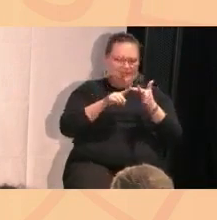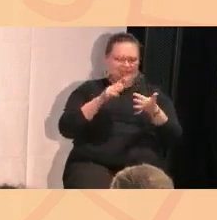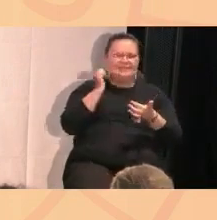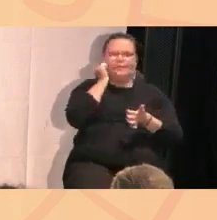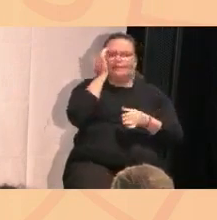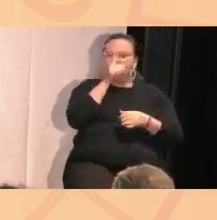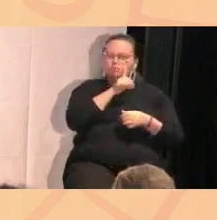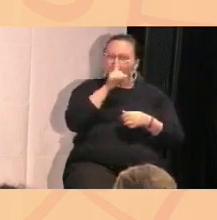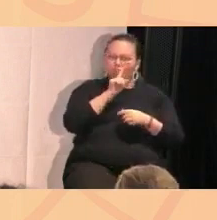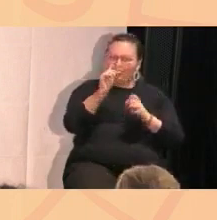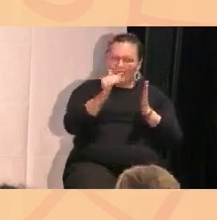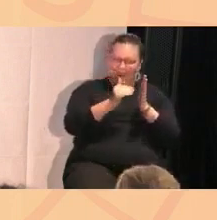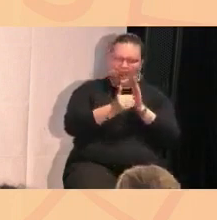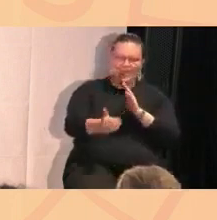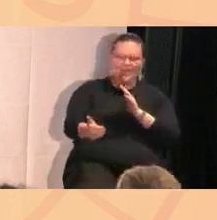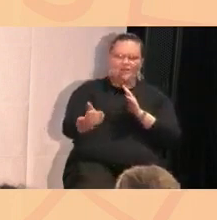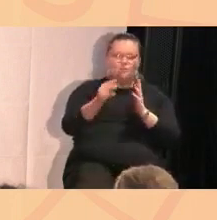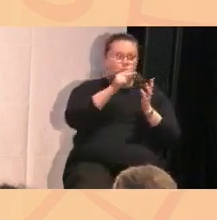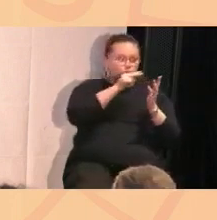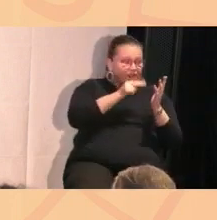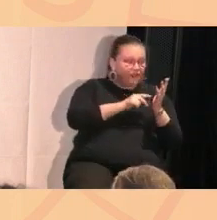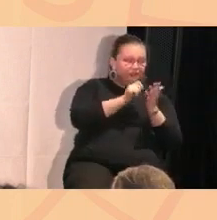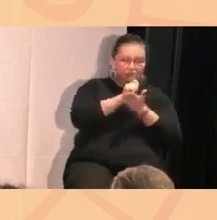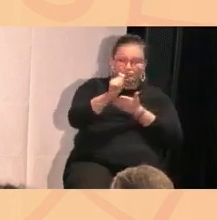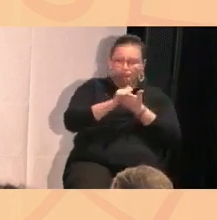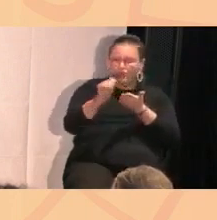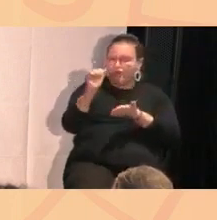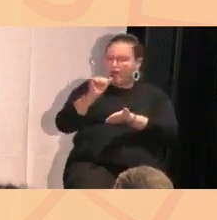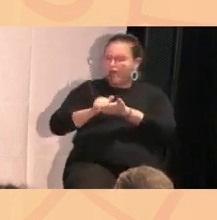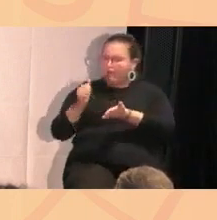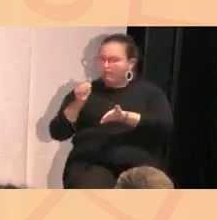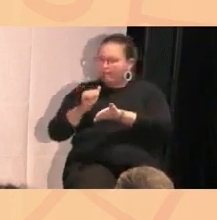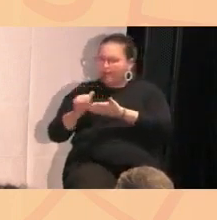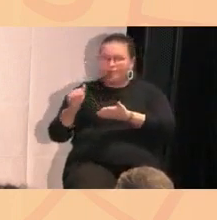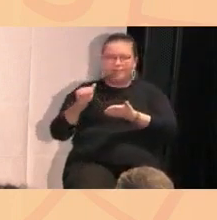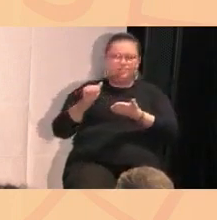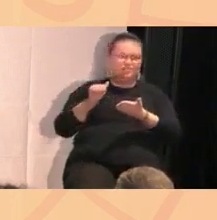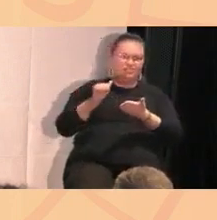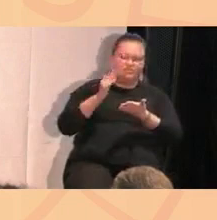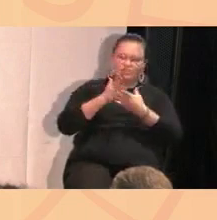We do lots of things. And that's what I think the legacy will be.